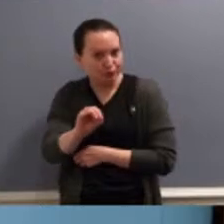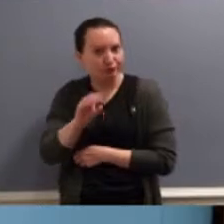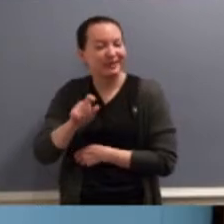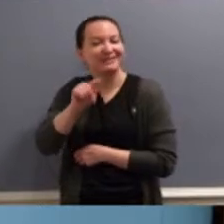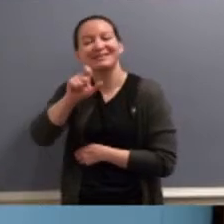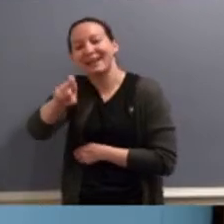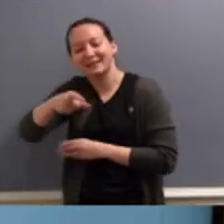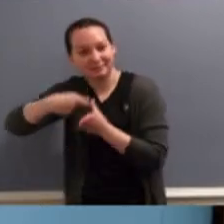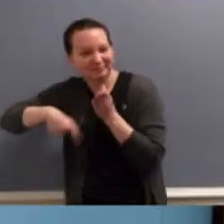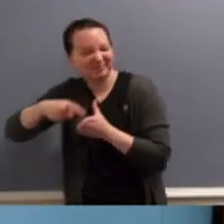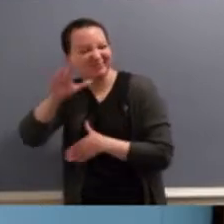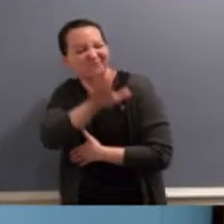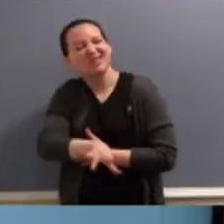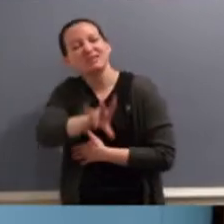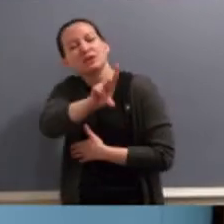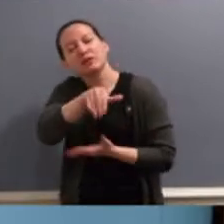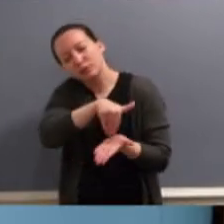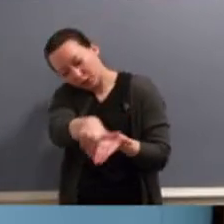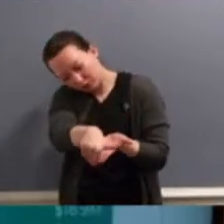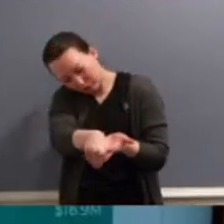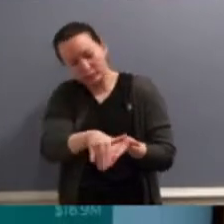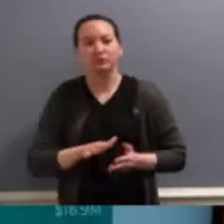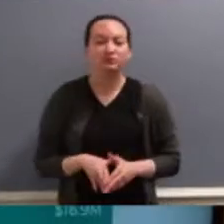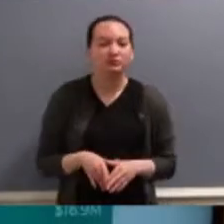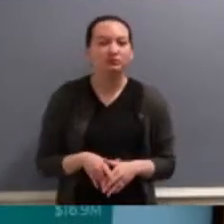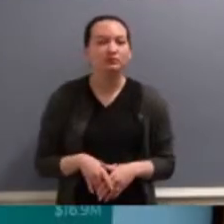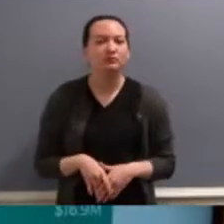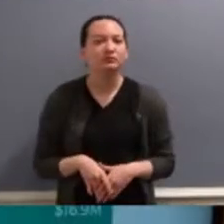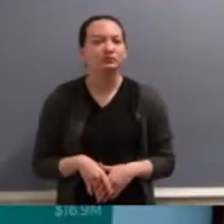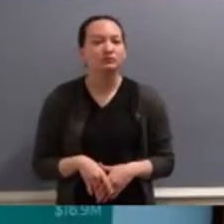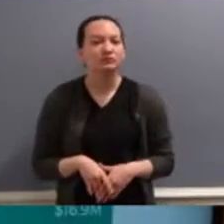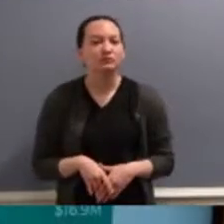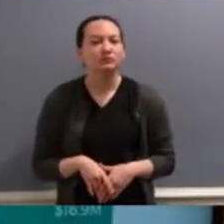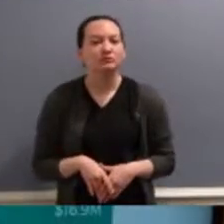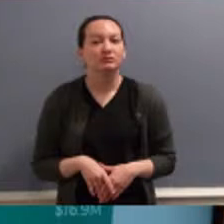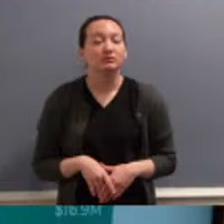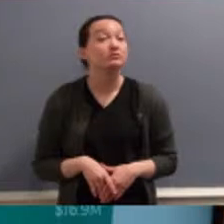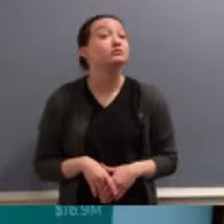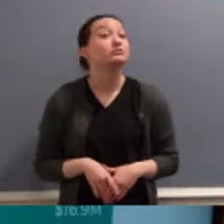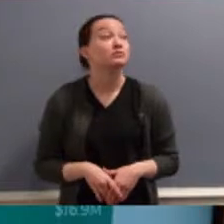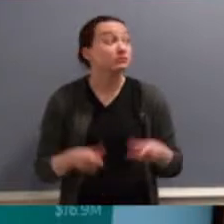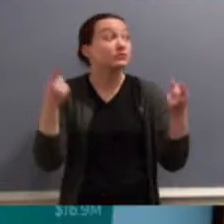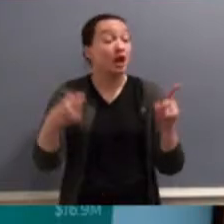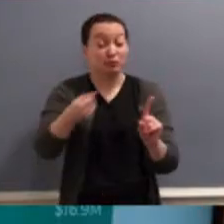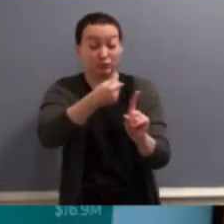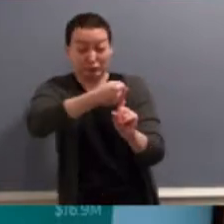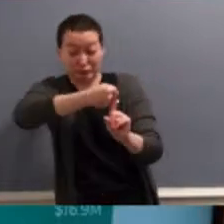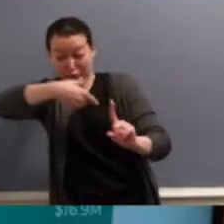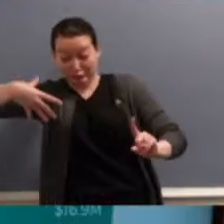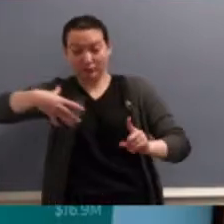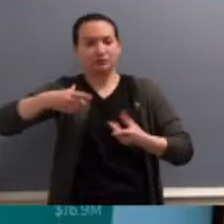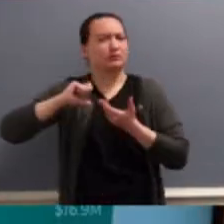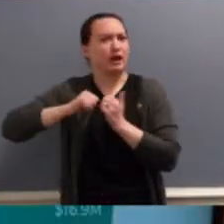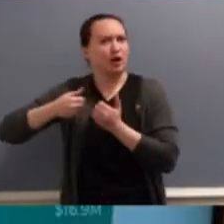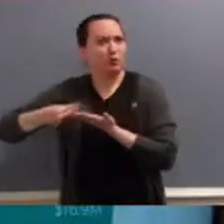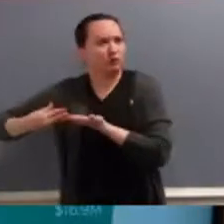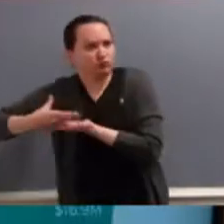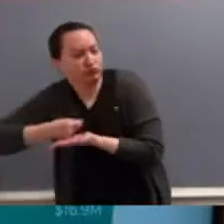levy seven million dollars when we break out the revenue sources this is general fund only